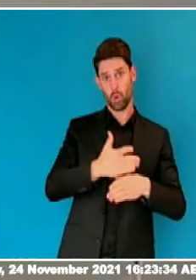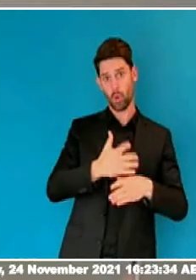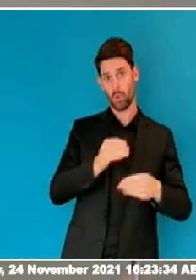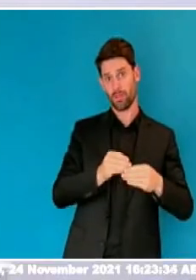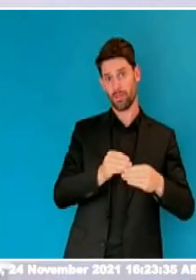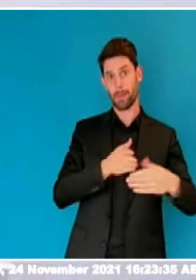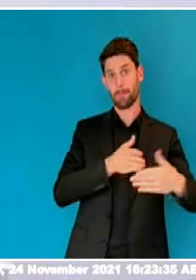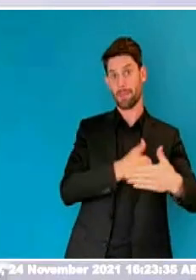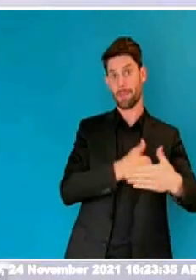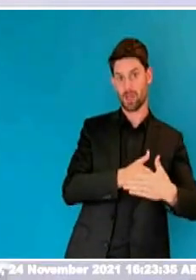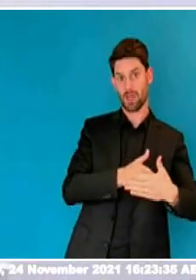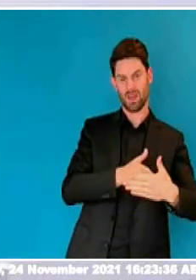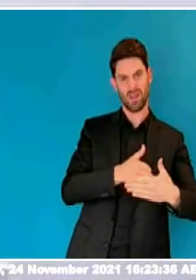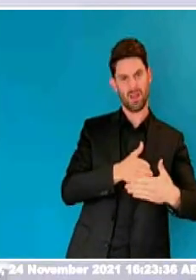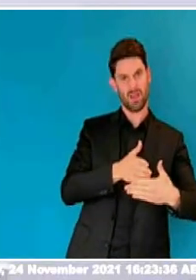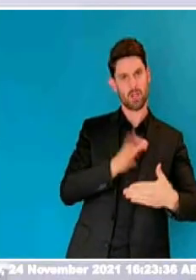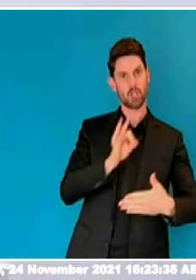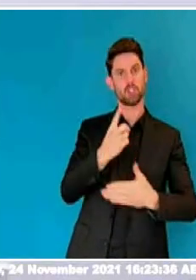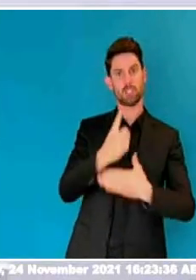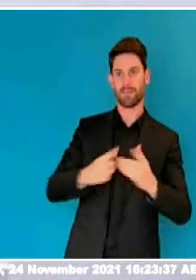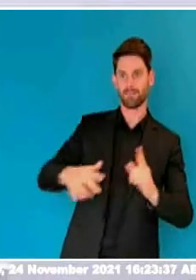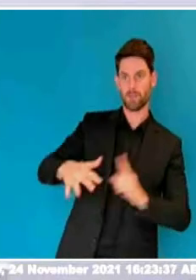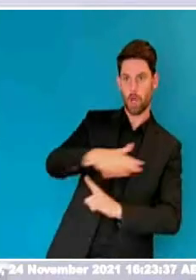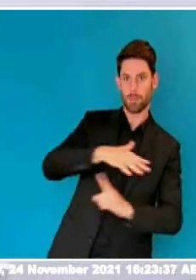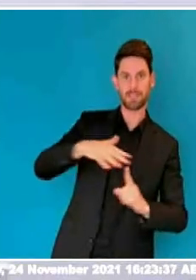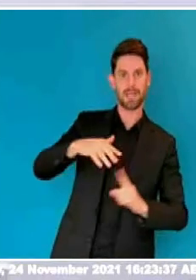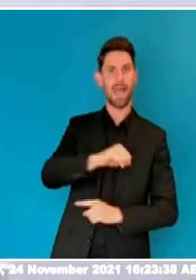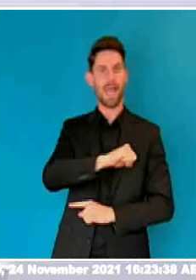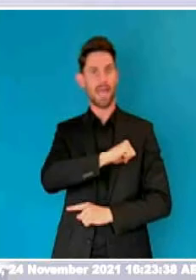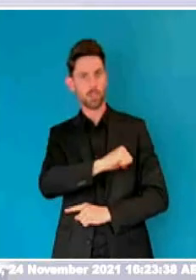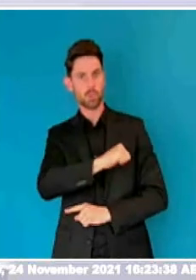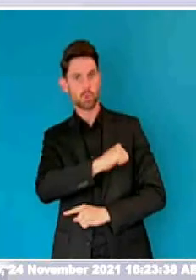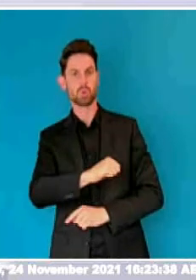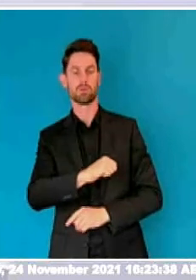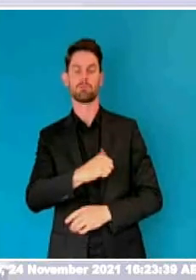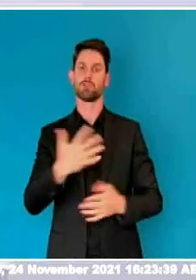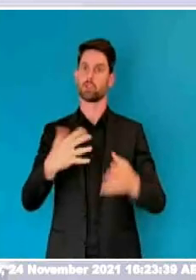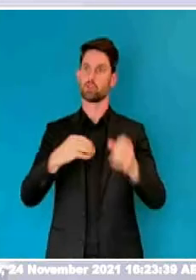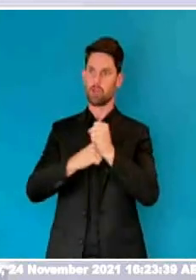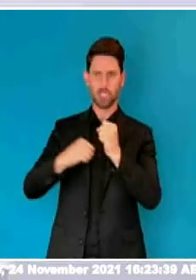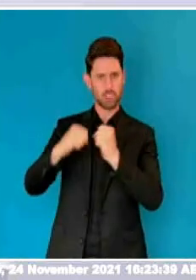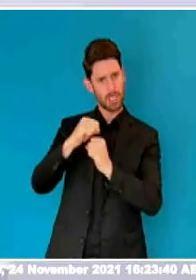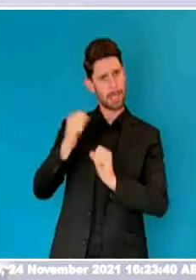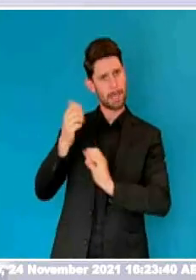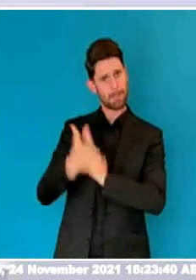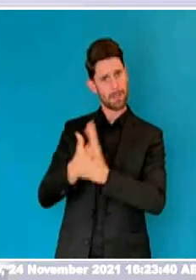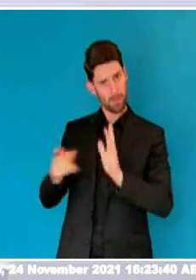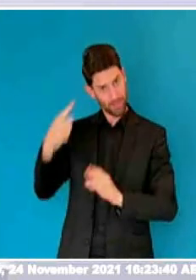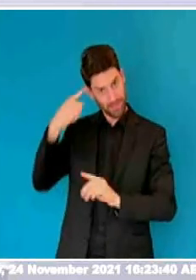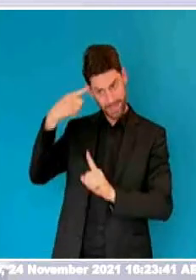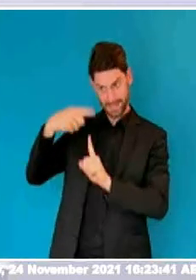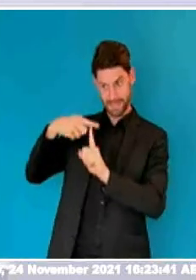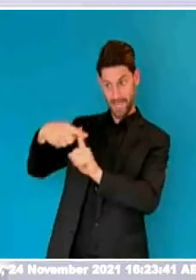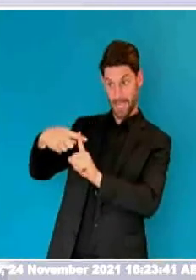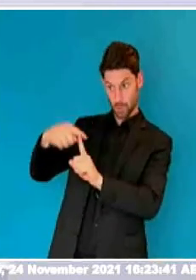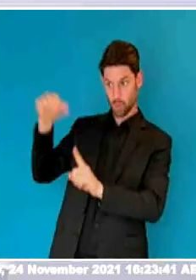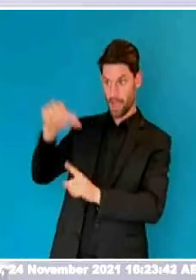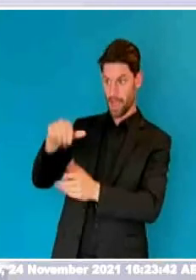There is attitudinal and structural and other things. Surely a target helps you measure or not whether you are succeeding at those?